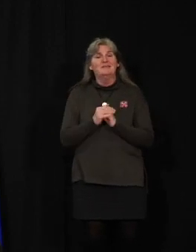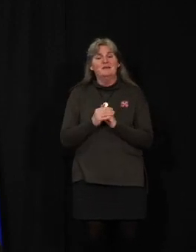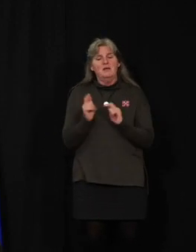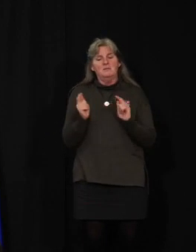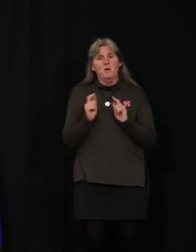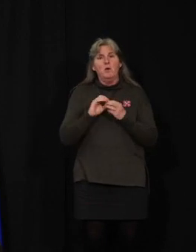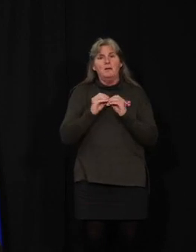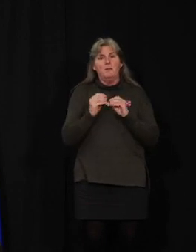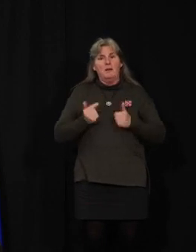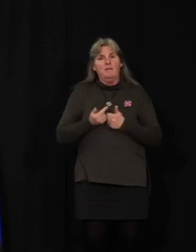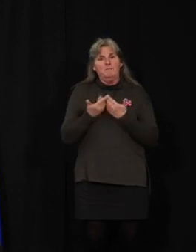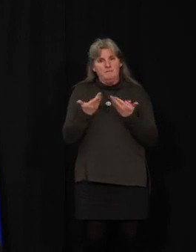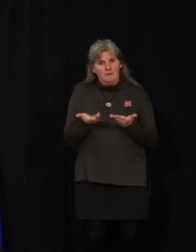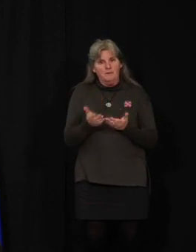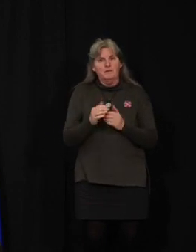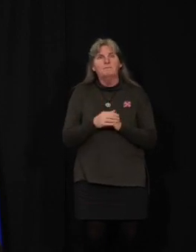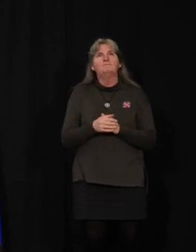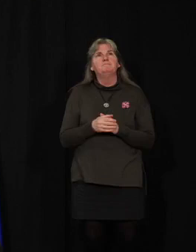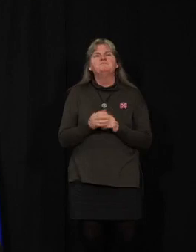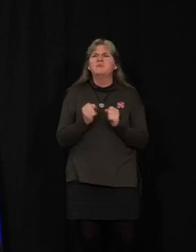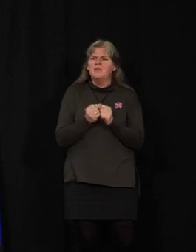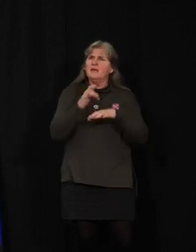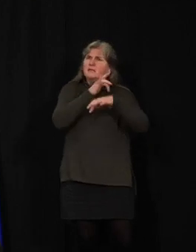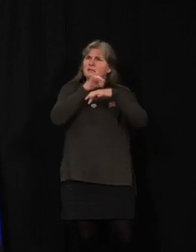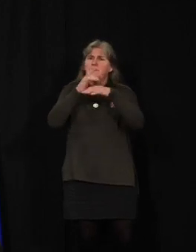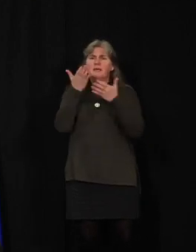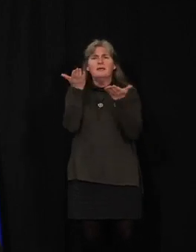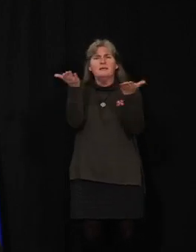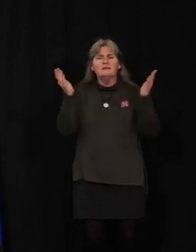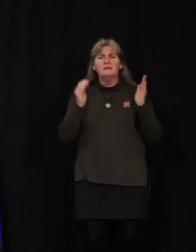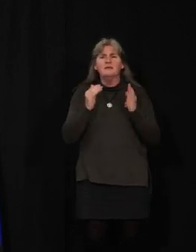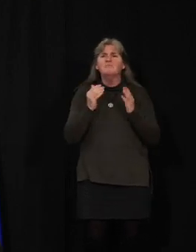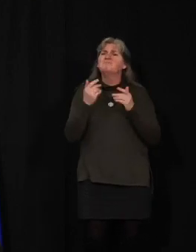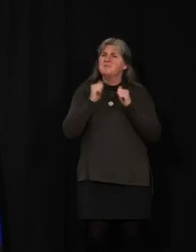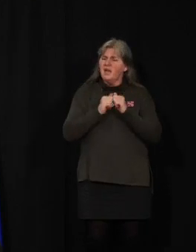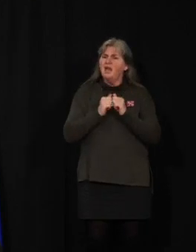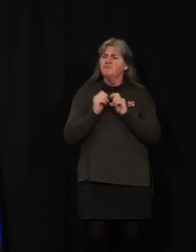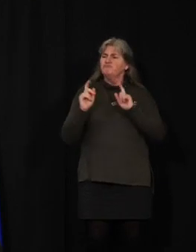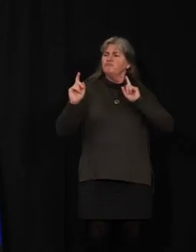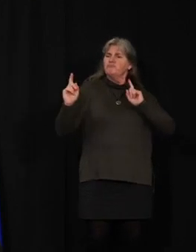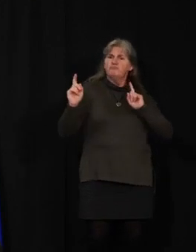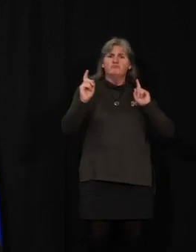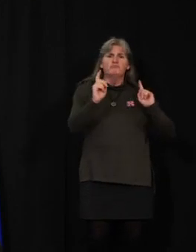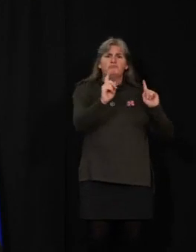lot of space to stay physically distant. We also have low infection